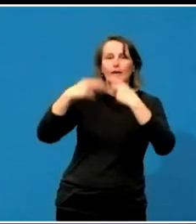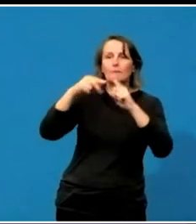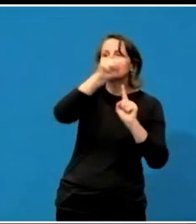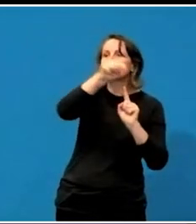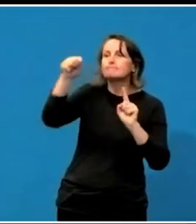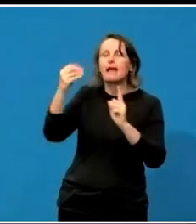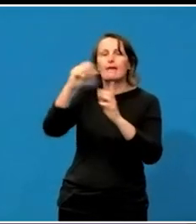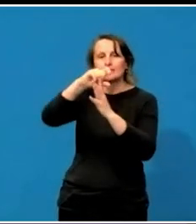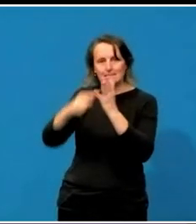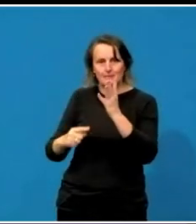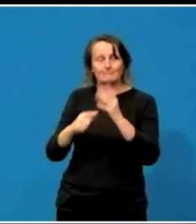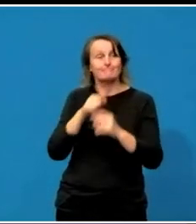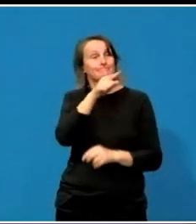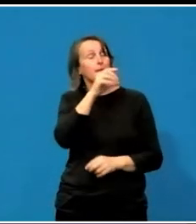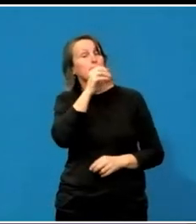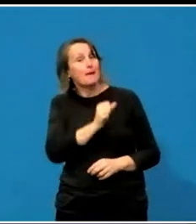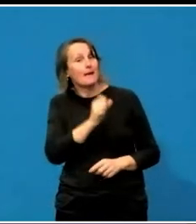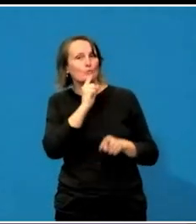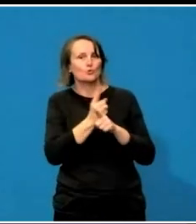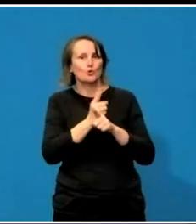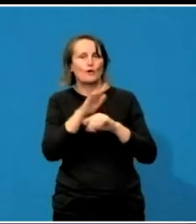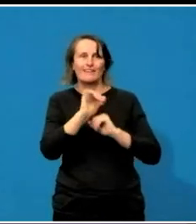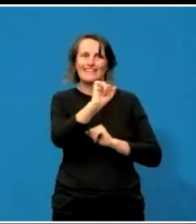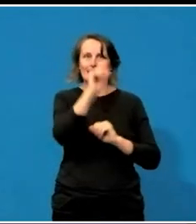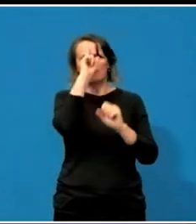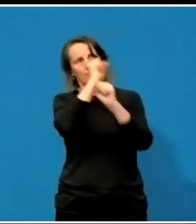Mudge shares his understands of disability and how there is a lack of cultural